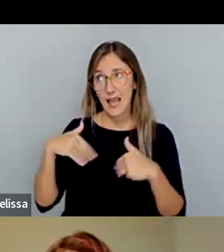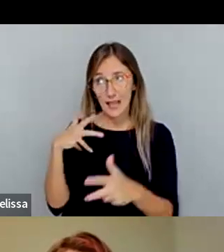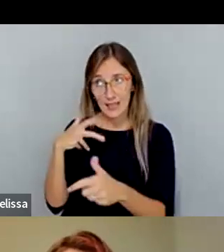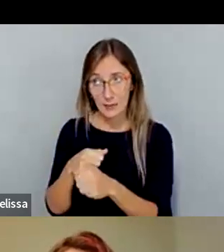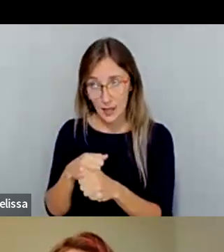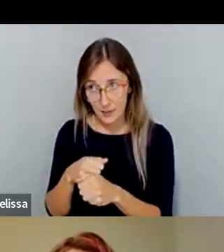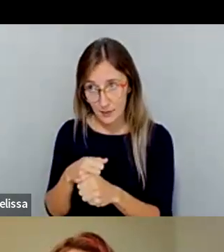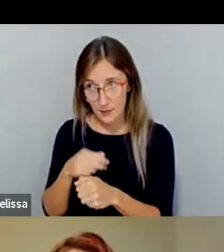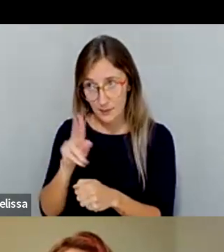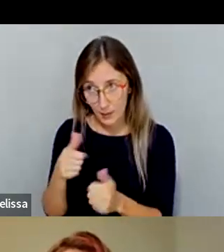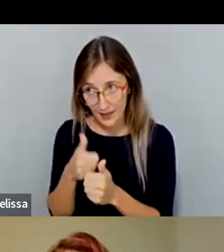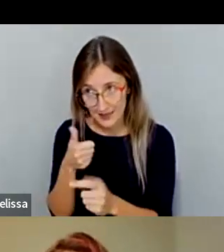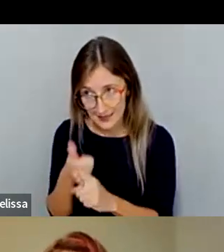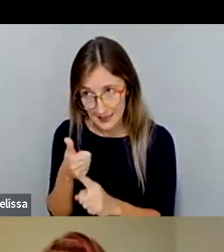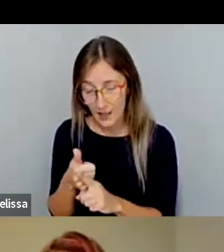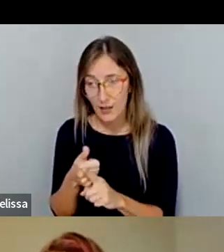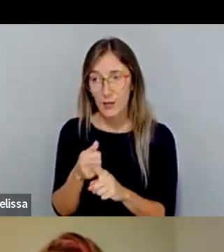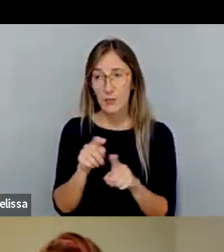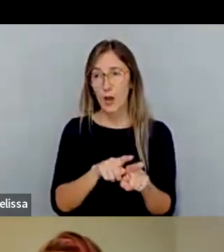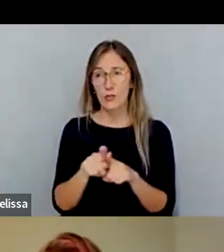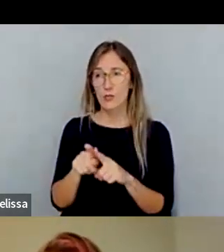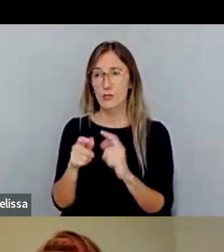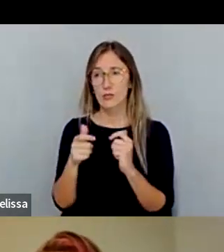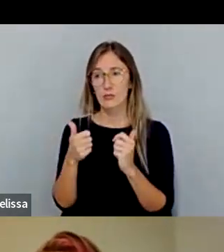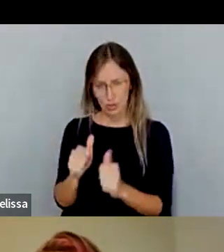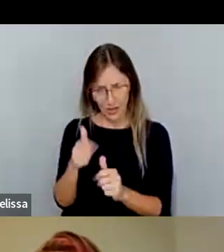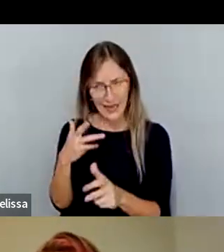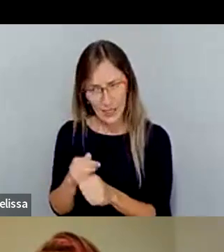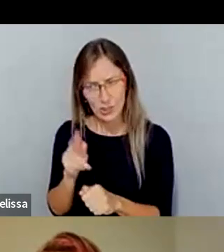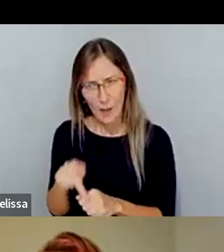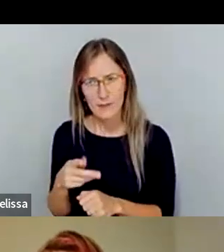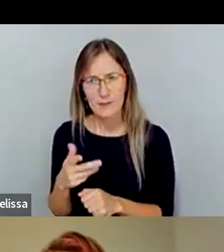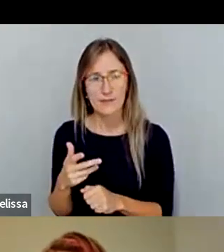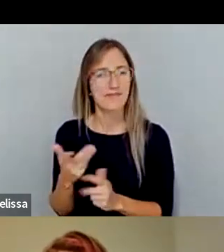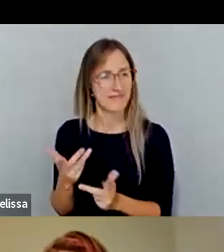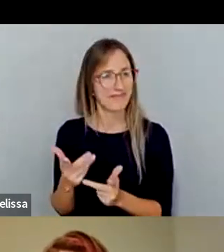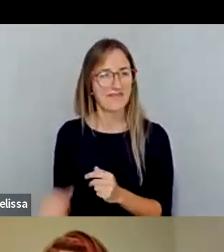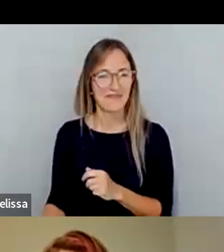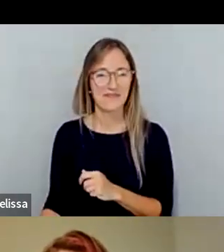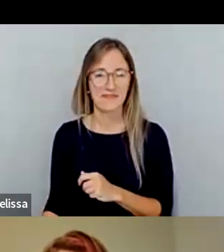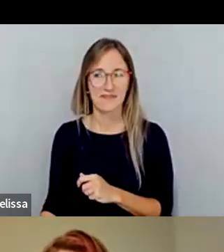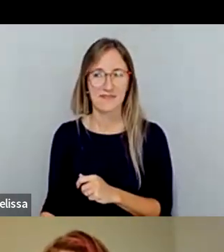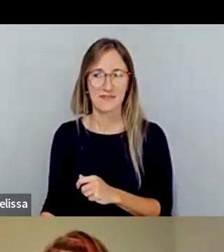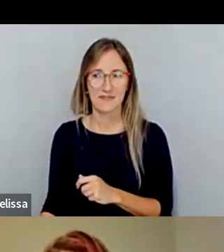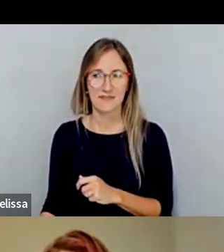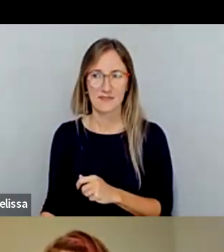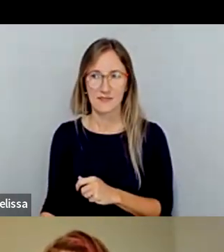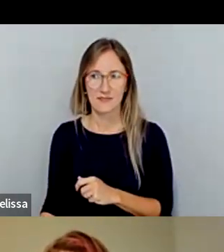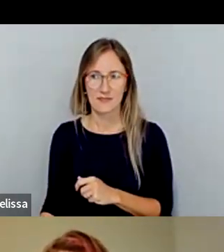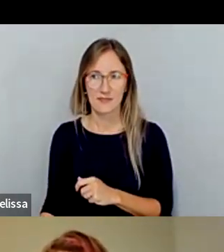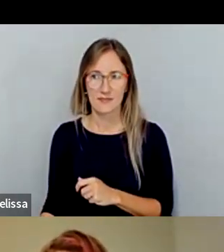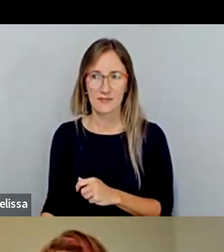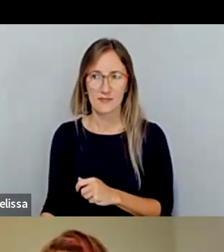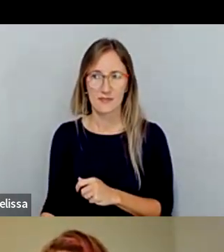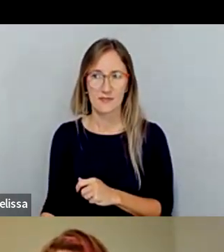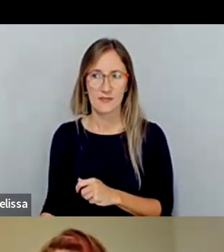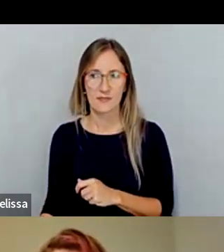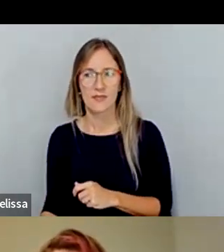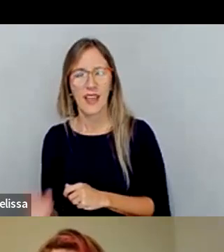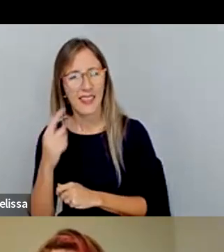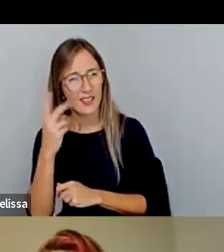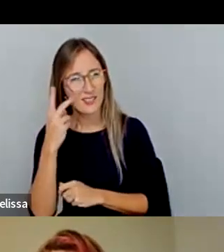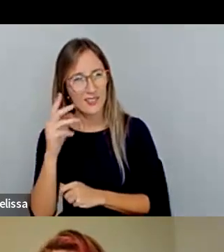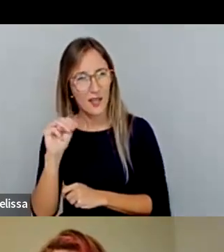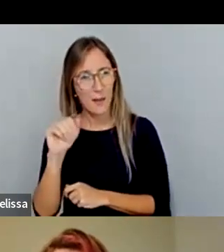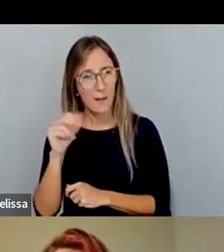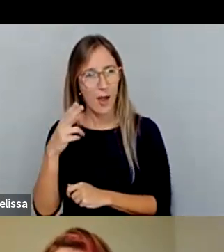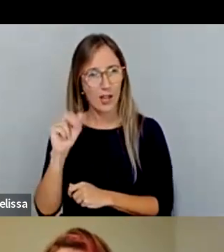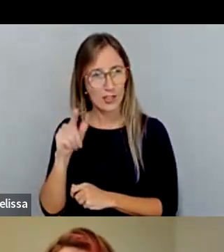things moved from one place to another because technology has both not kept